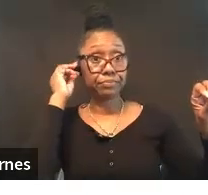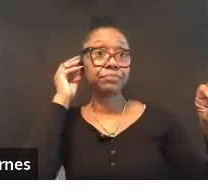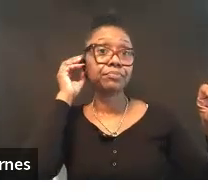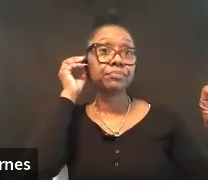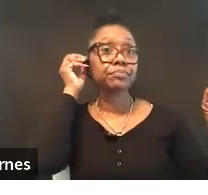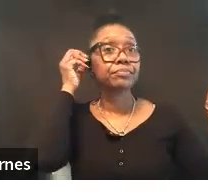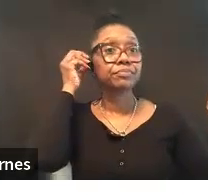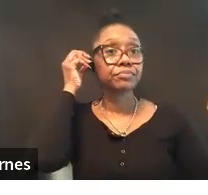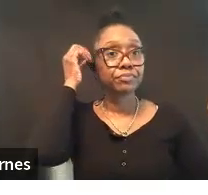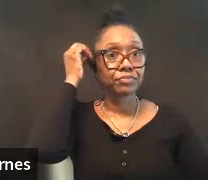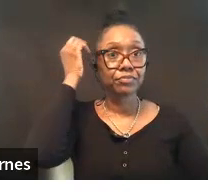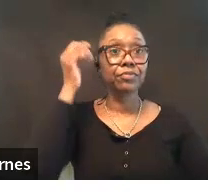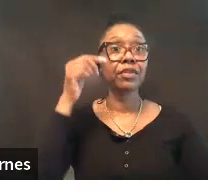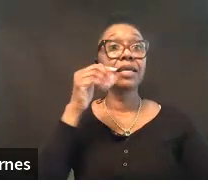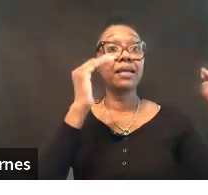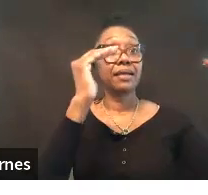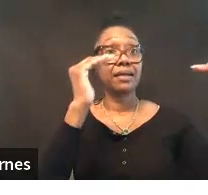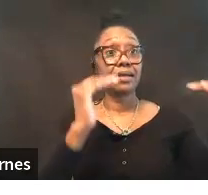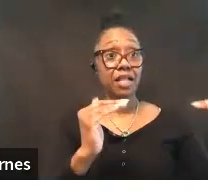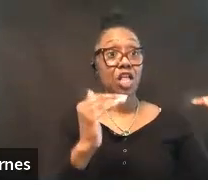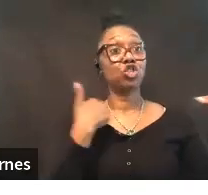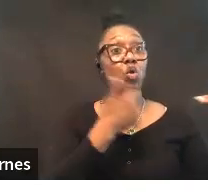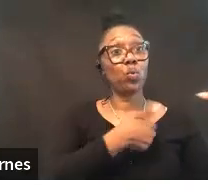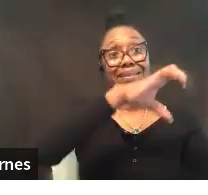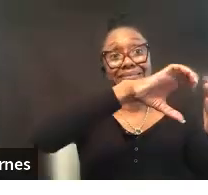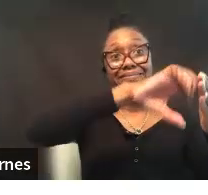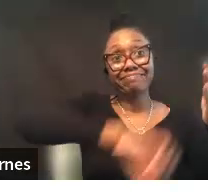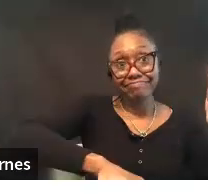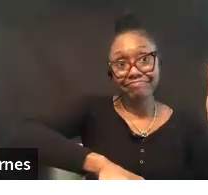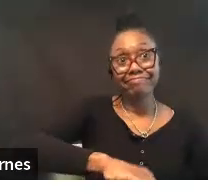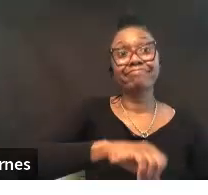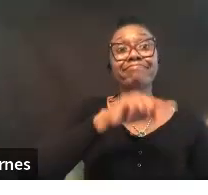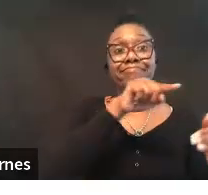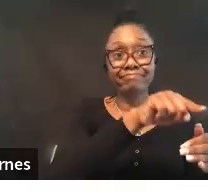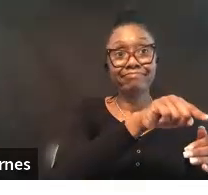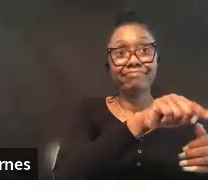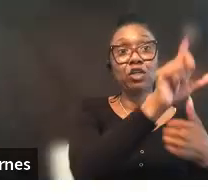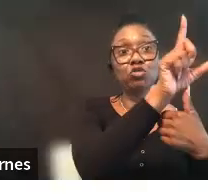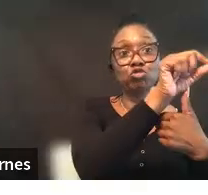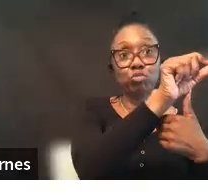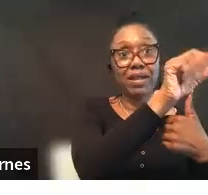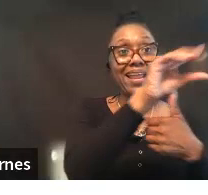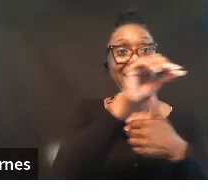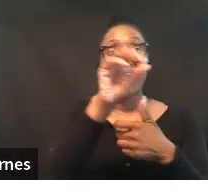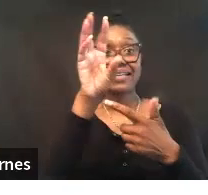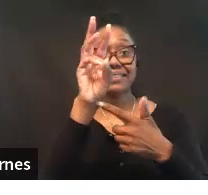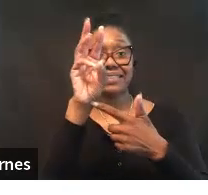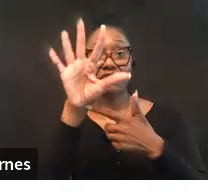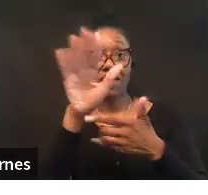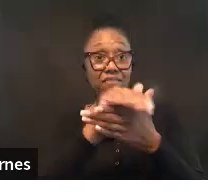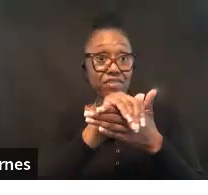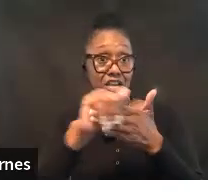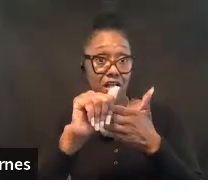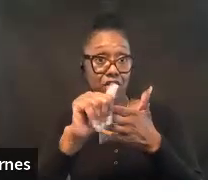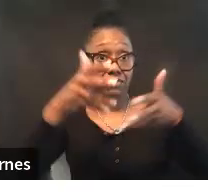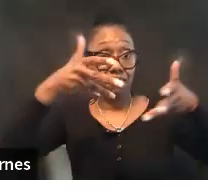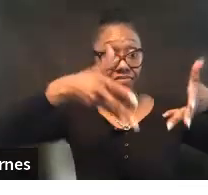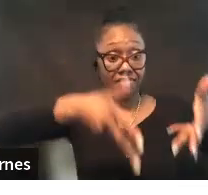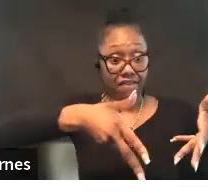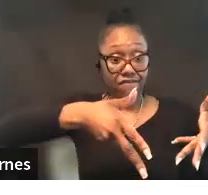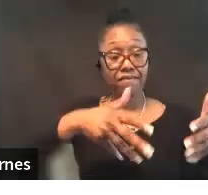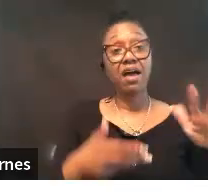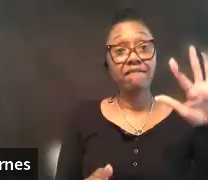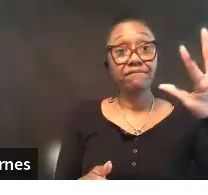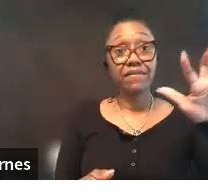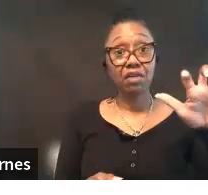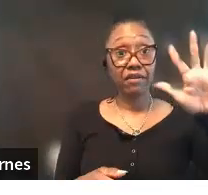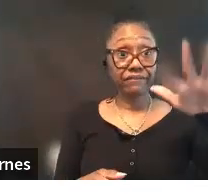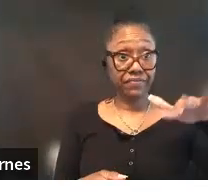We apply the general and earned income exclusions of $85 from her total. A remainder is 5 55 a month.